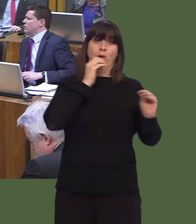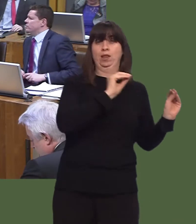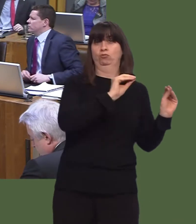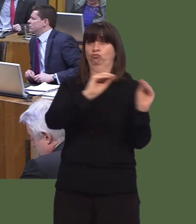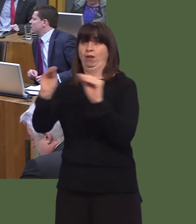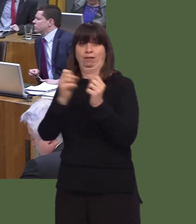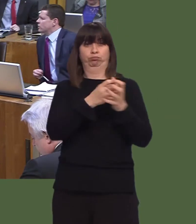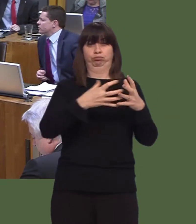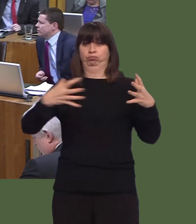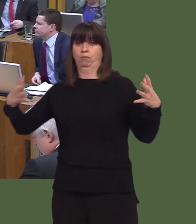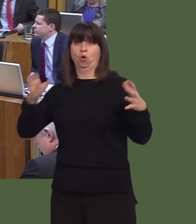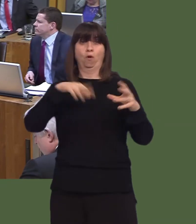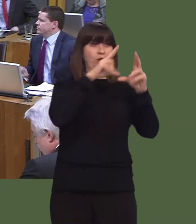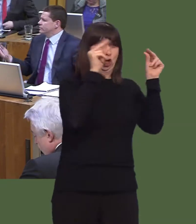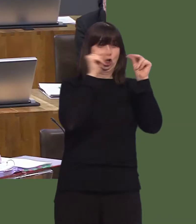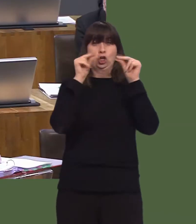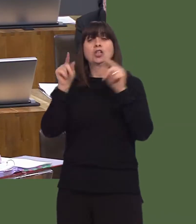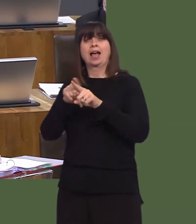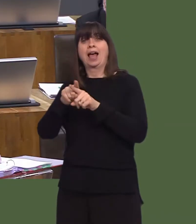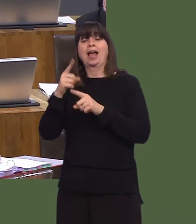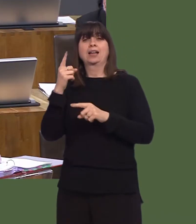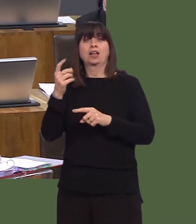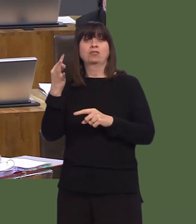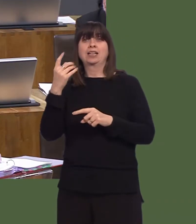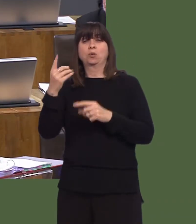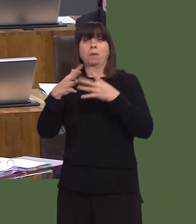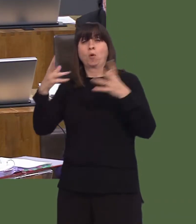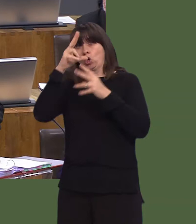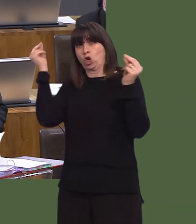fields, and 161 nurse training places in 2018-19.